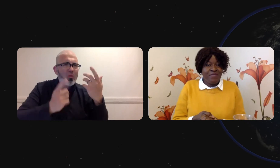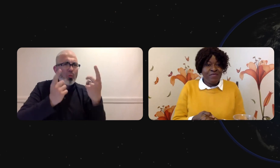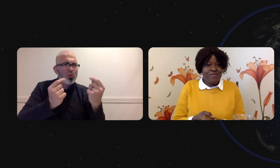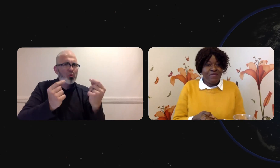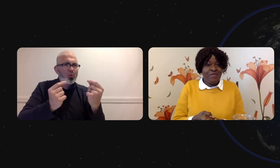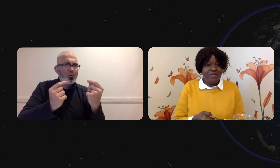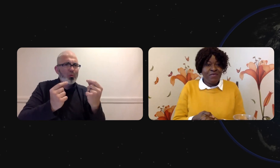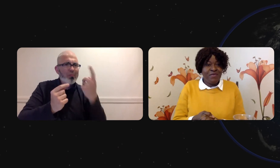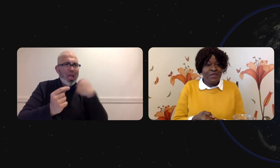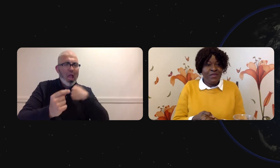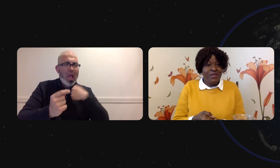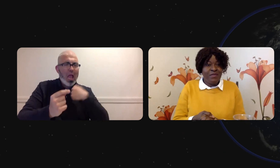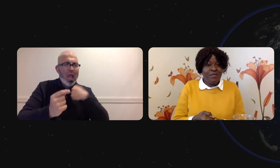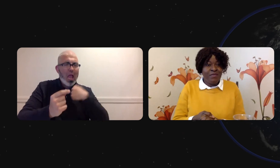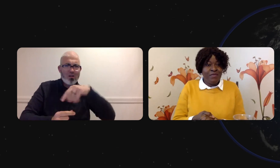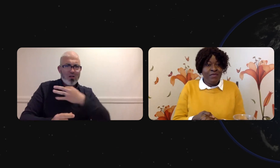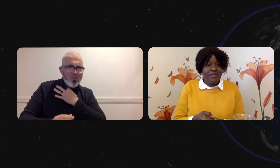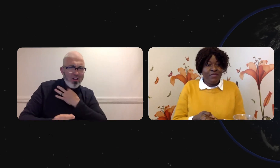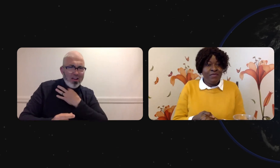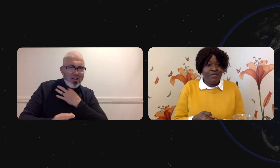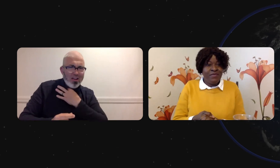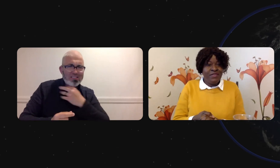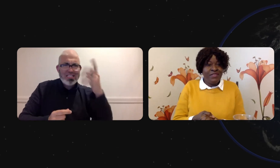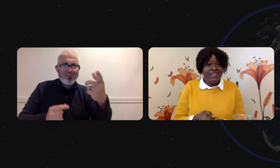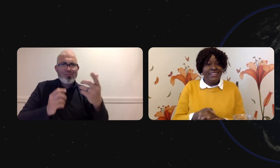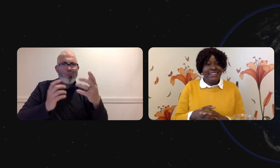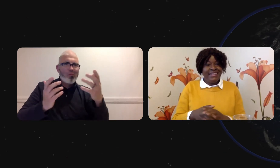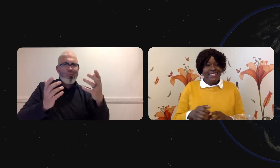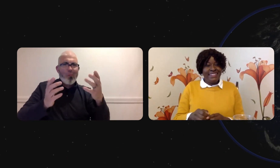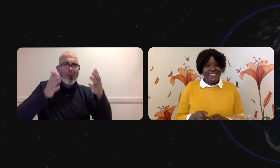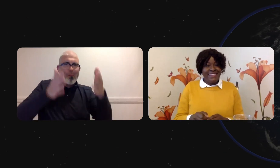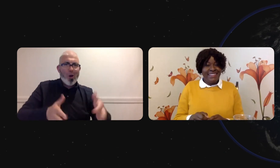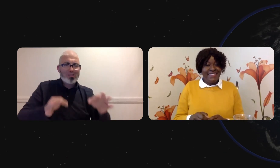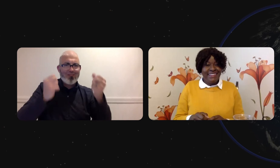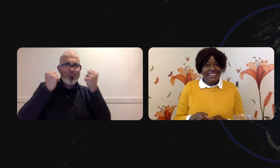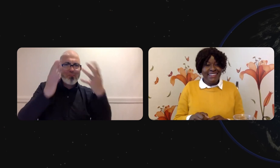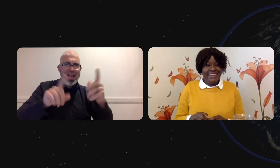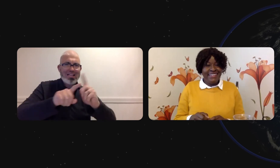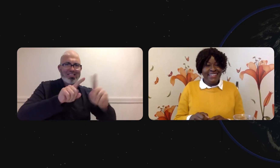Can you tell us more about yourself?